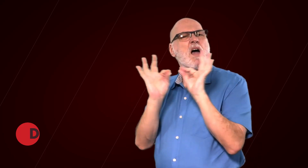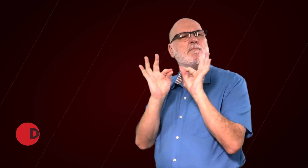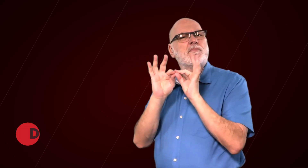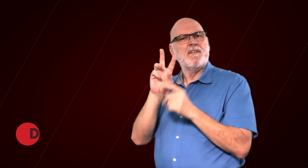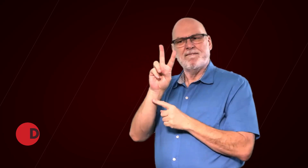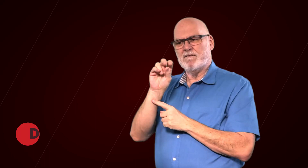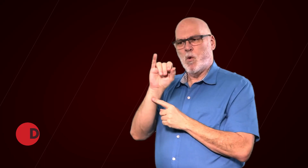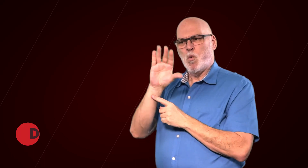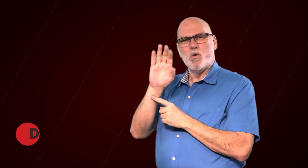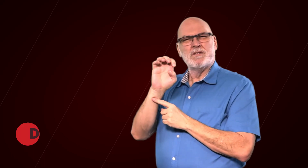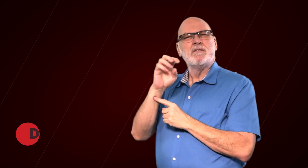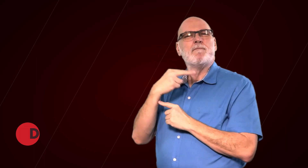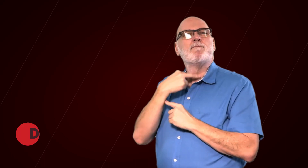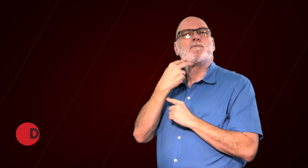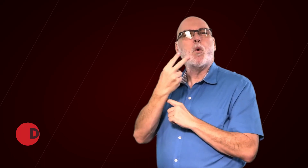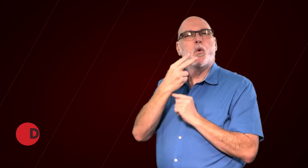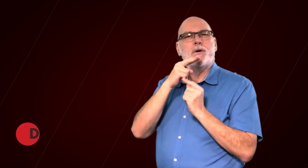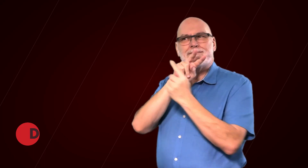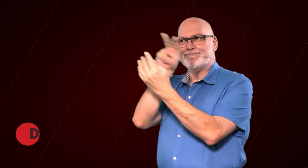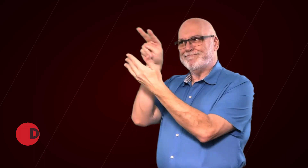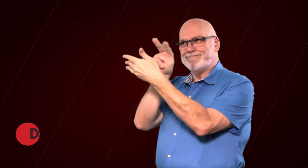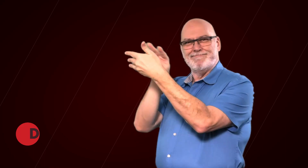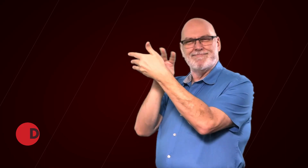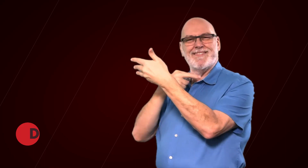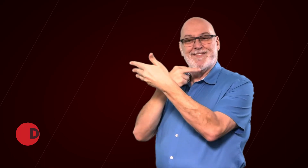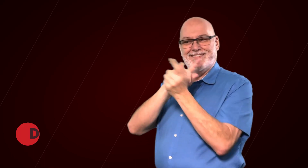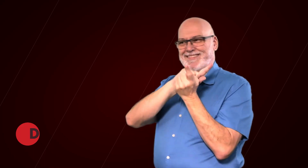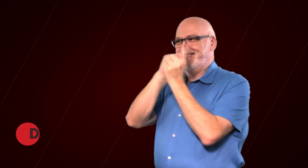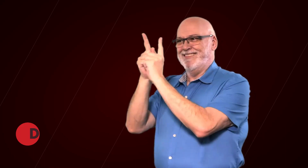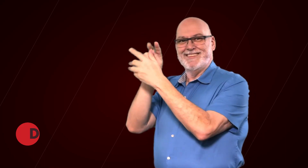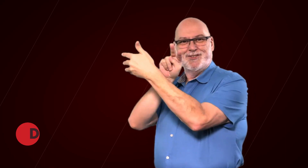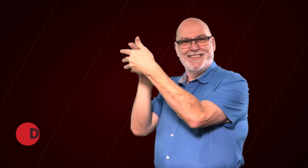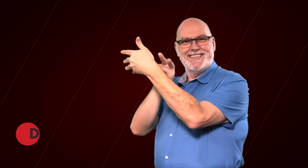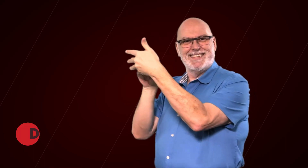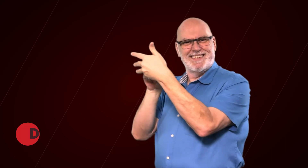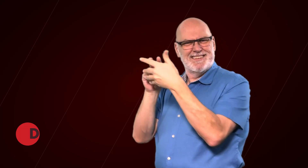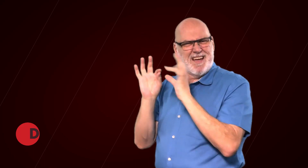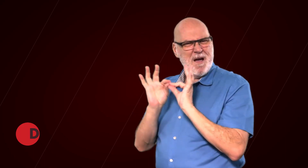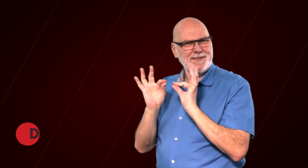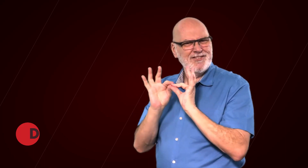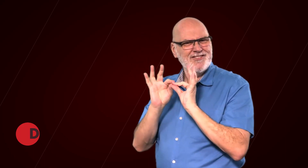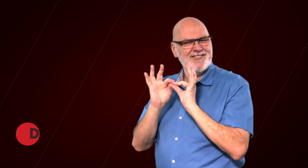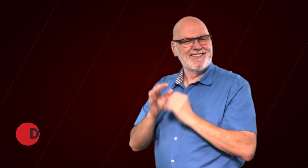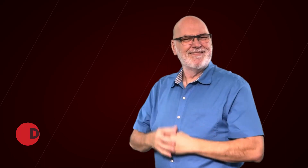will VoiceViewer cost?